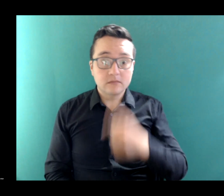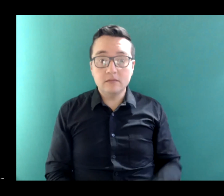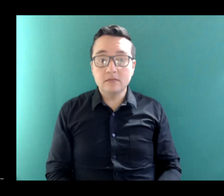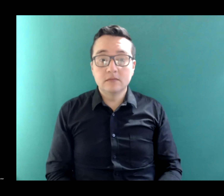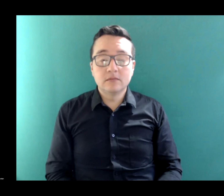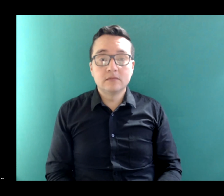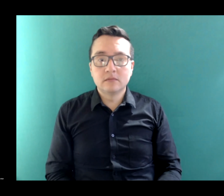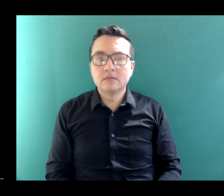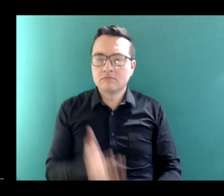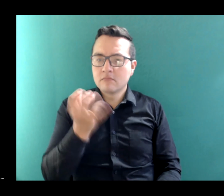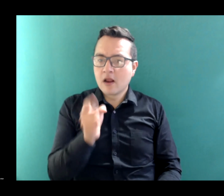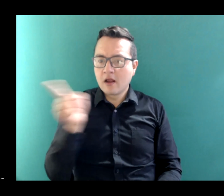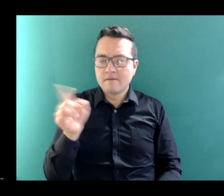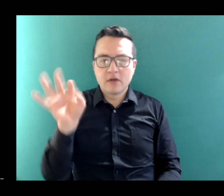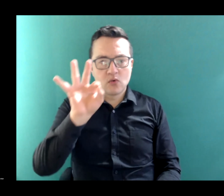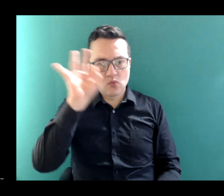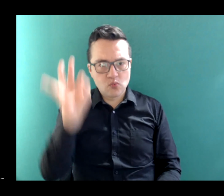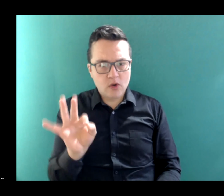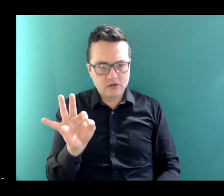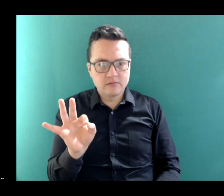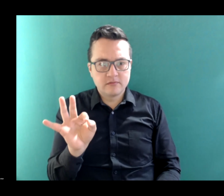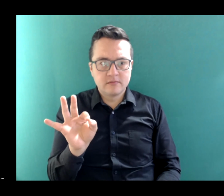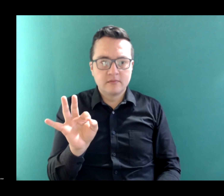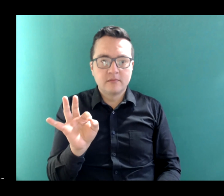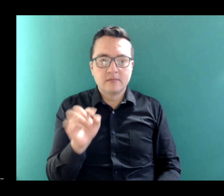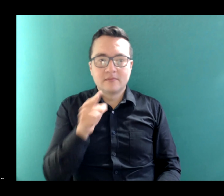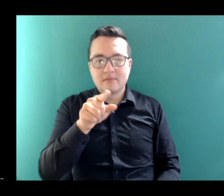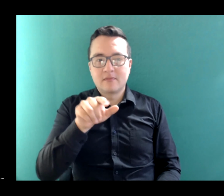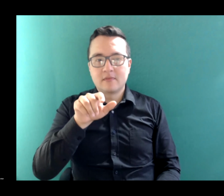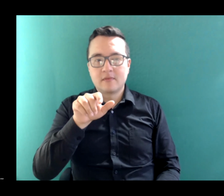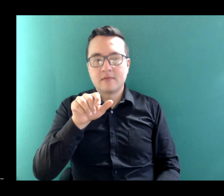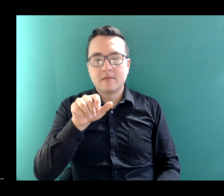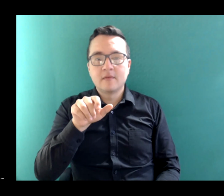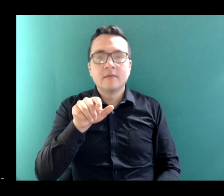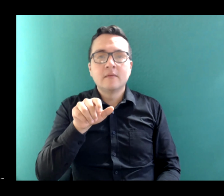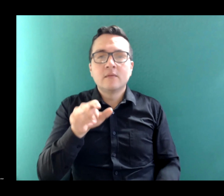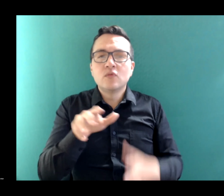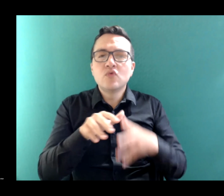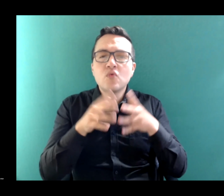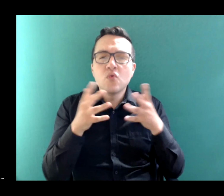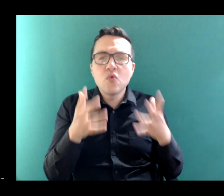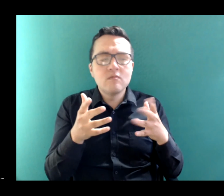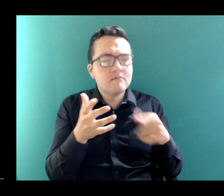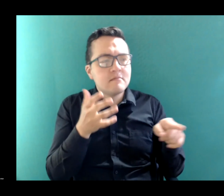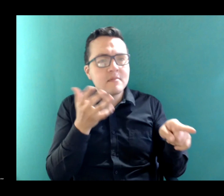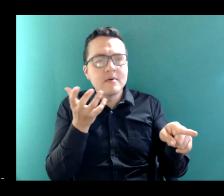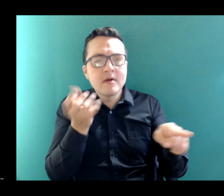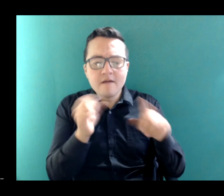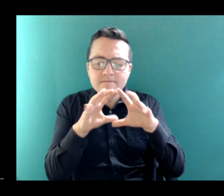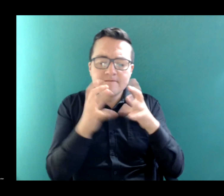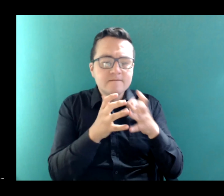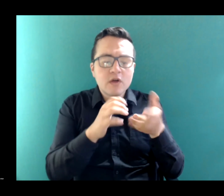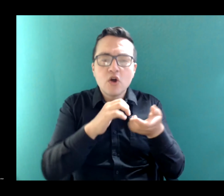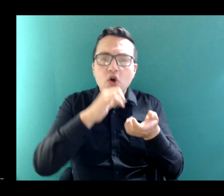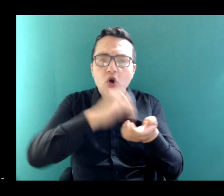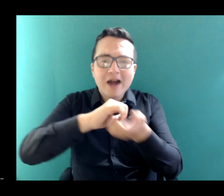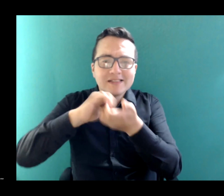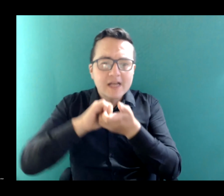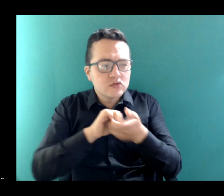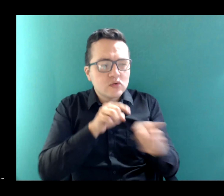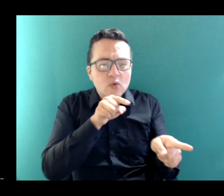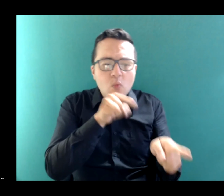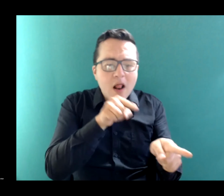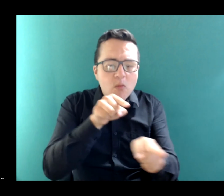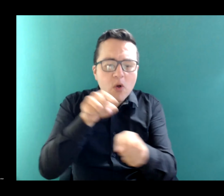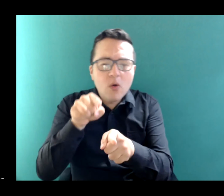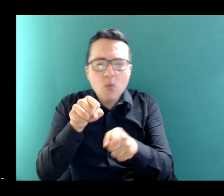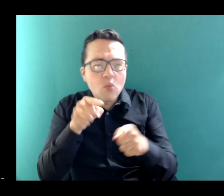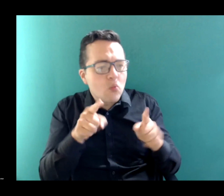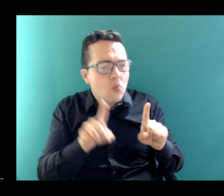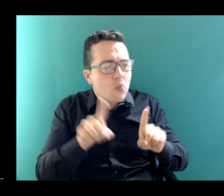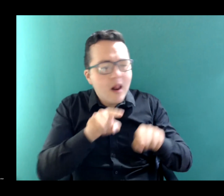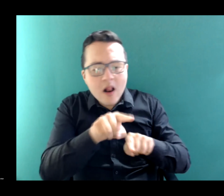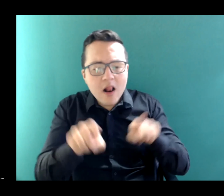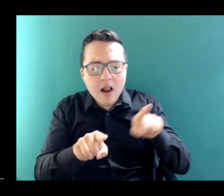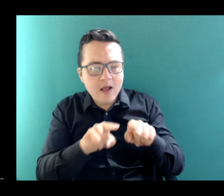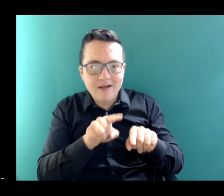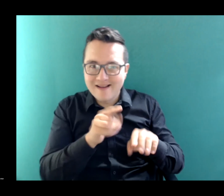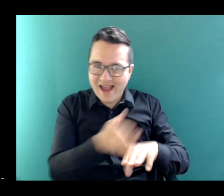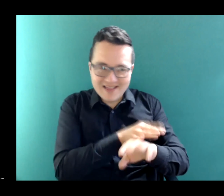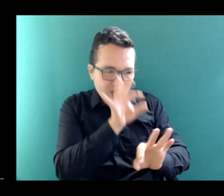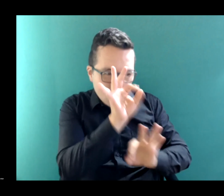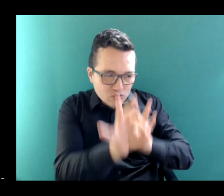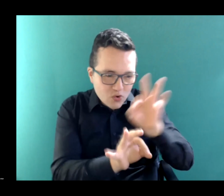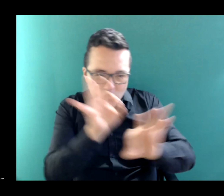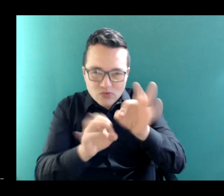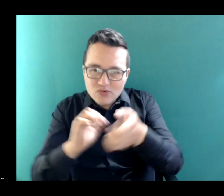Rachel, can you tell us if there are any questions for us? SPEAKER: